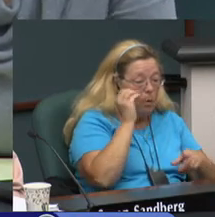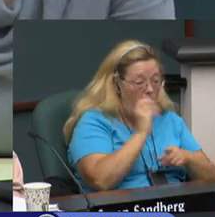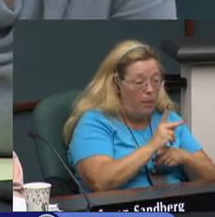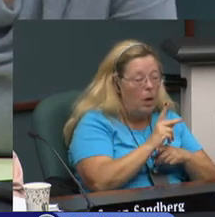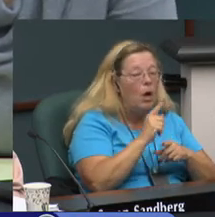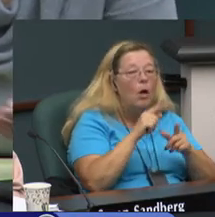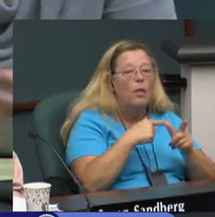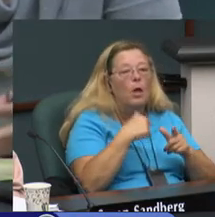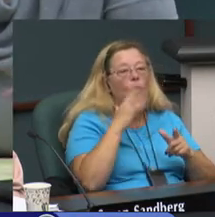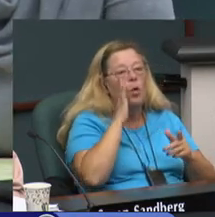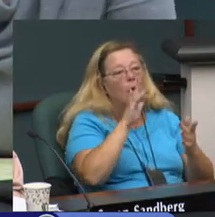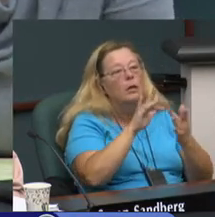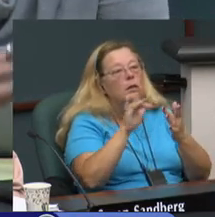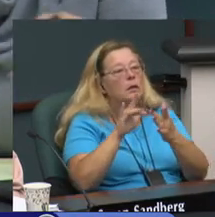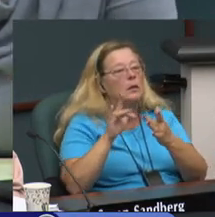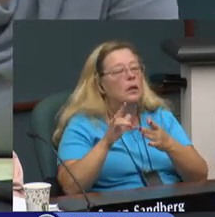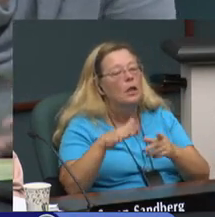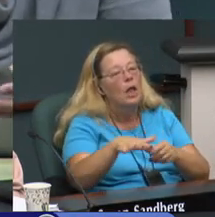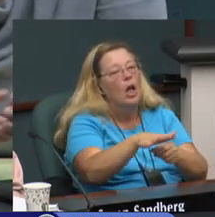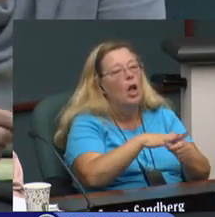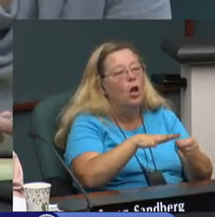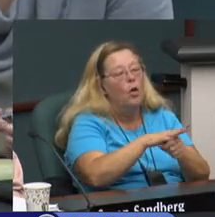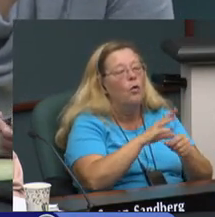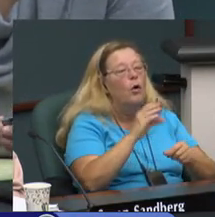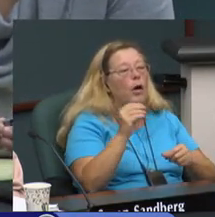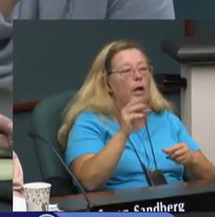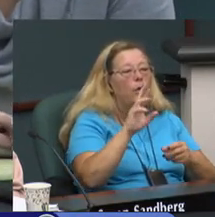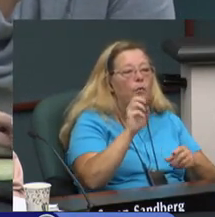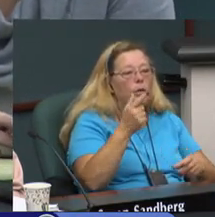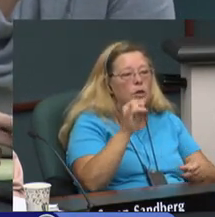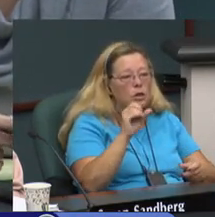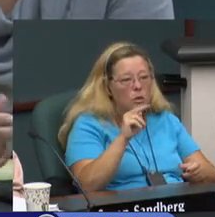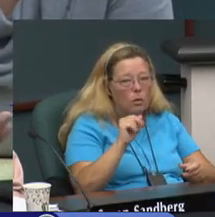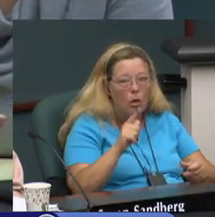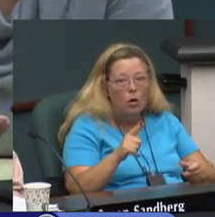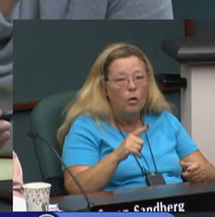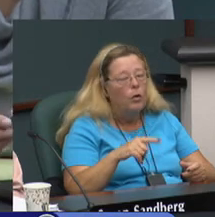local at least you know the local regional to see we often contact them